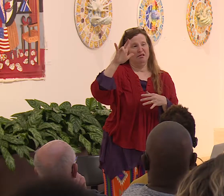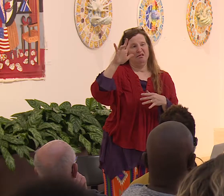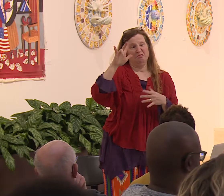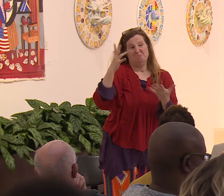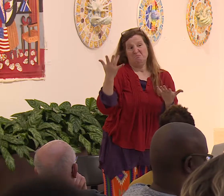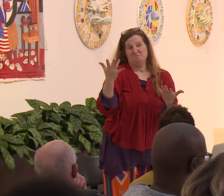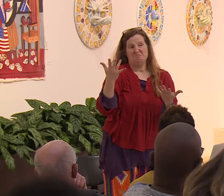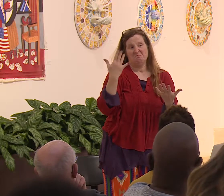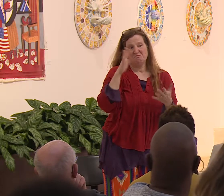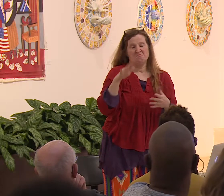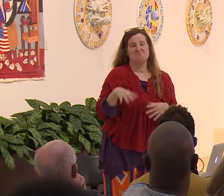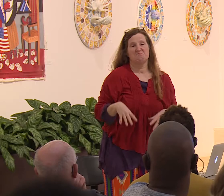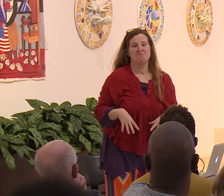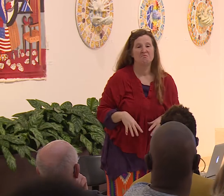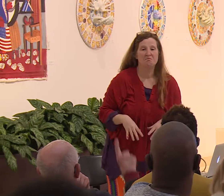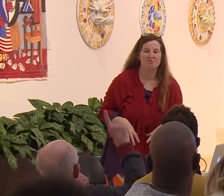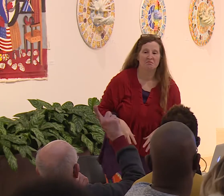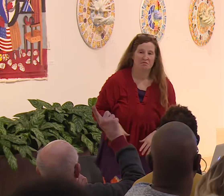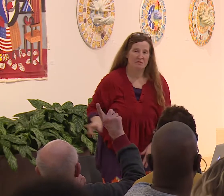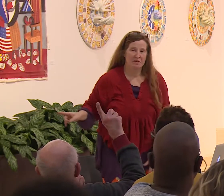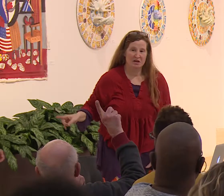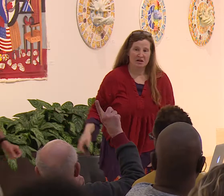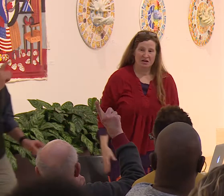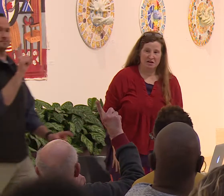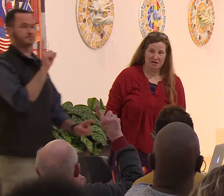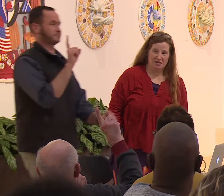This one's most comfortable, the ring finger.